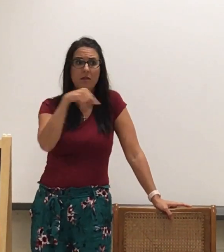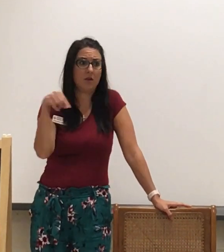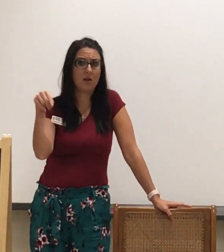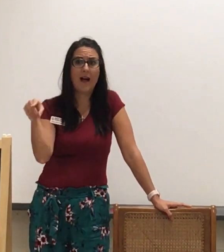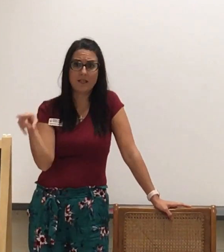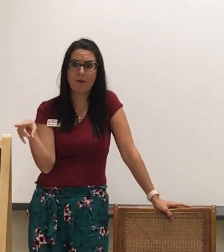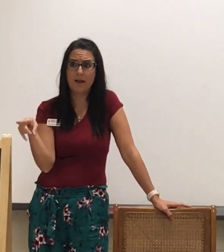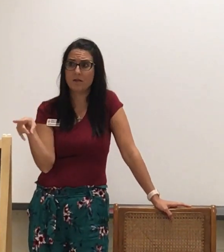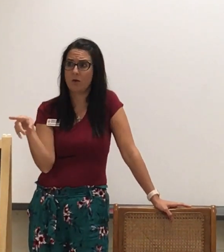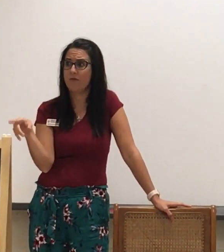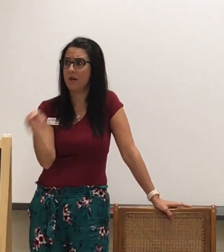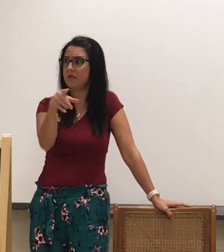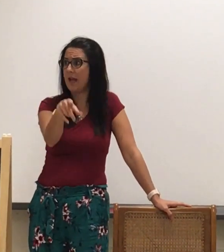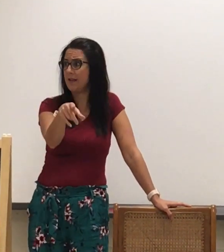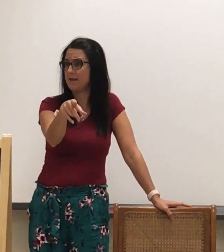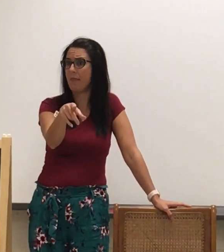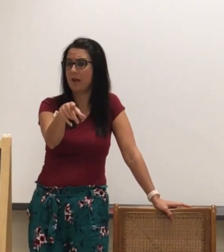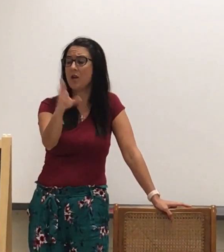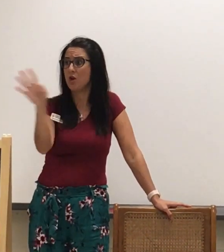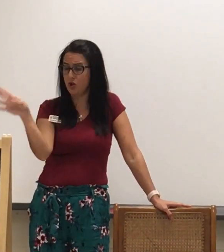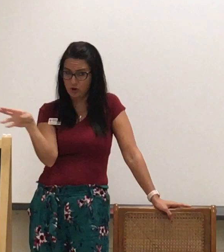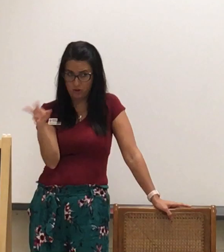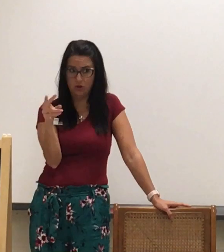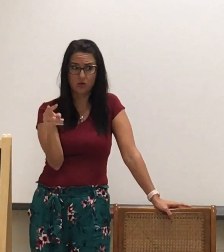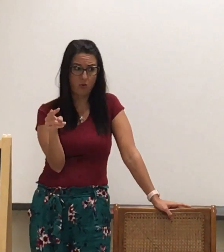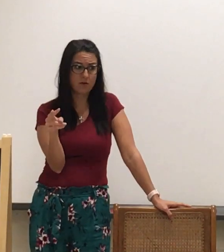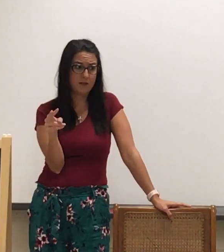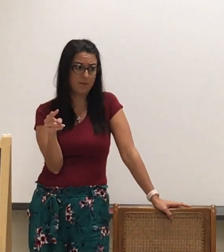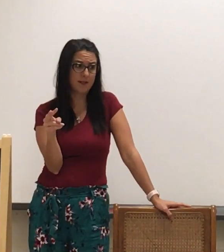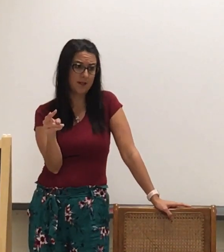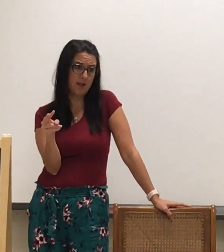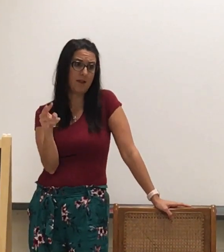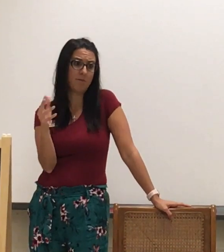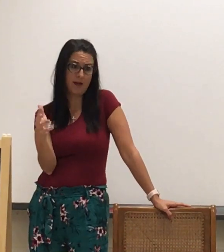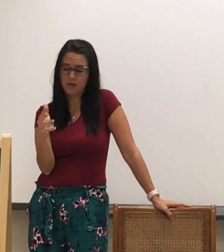includes your classmates... so if they are saying something, you should look towards